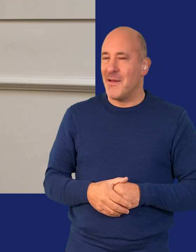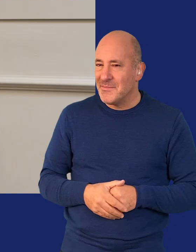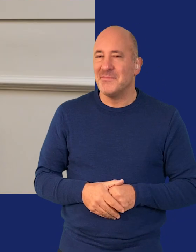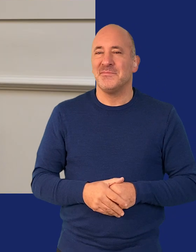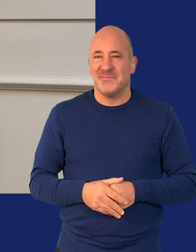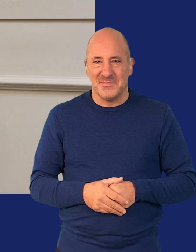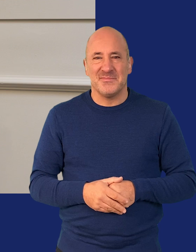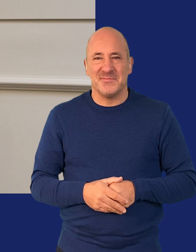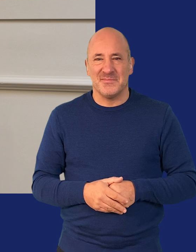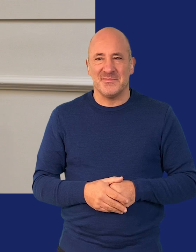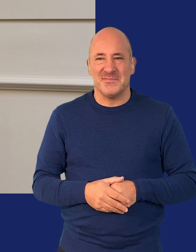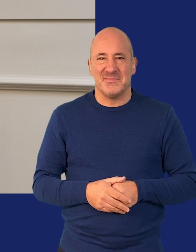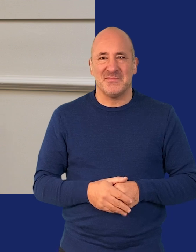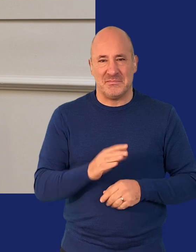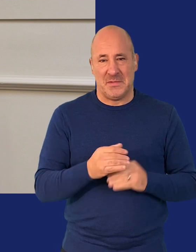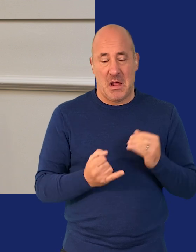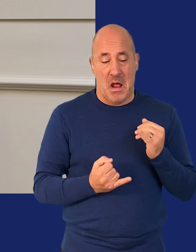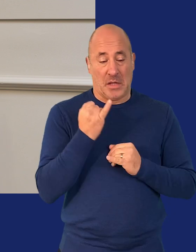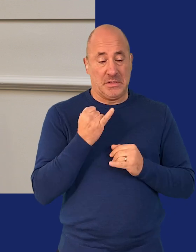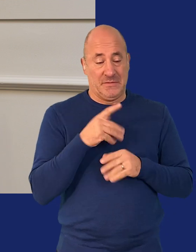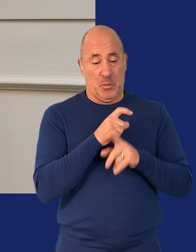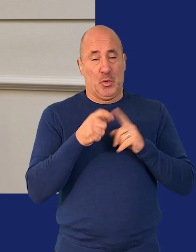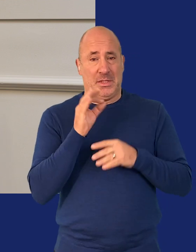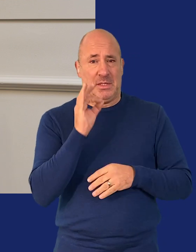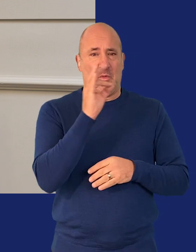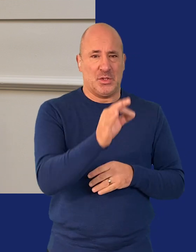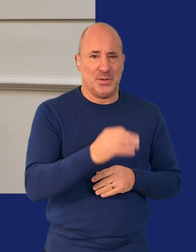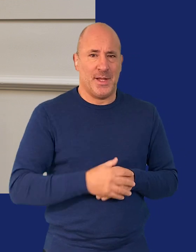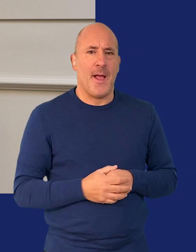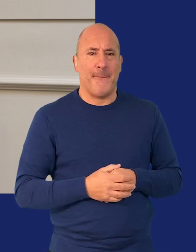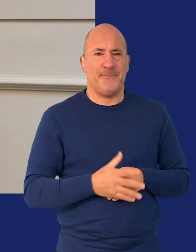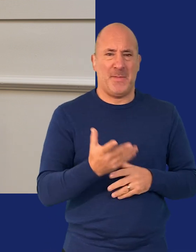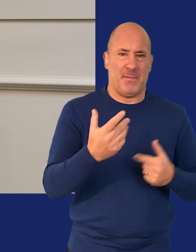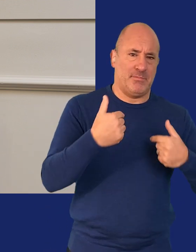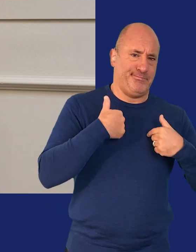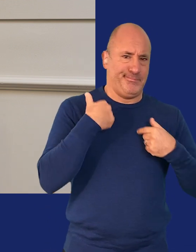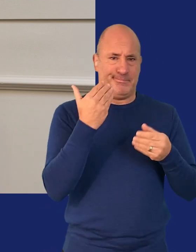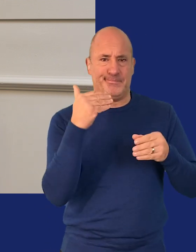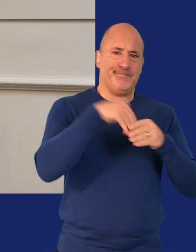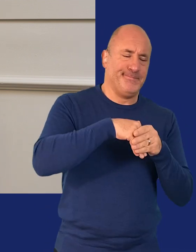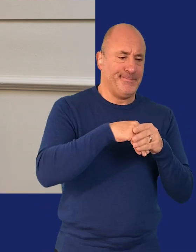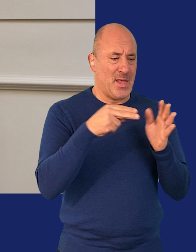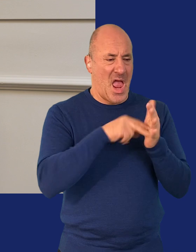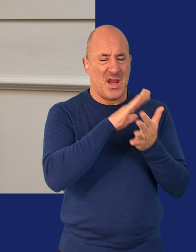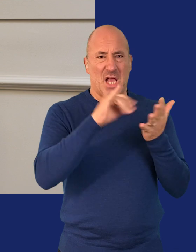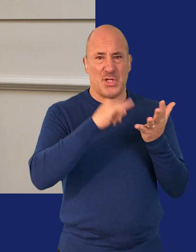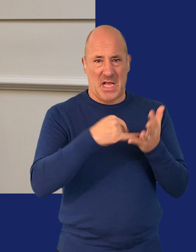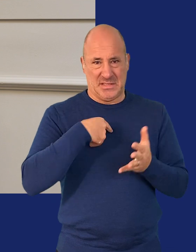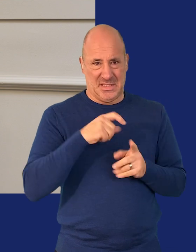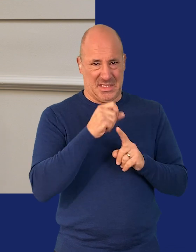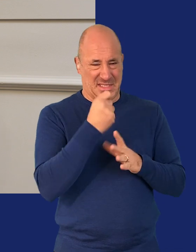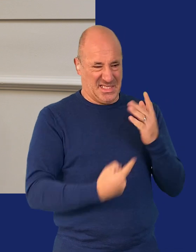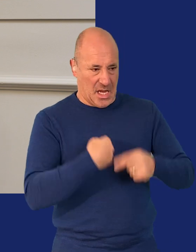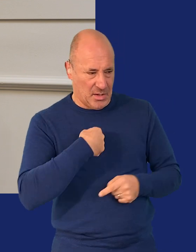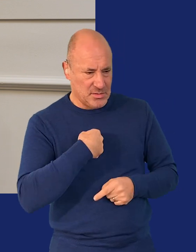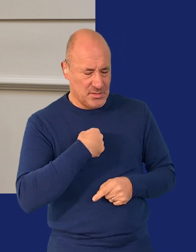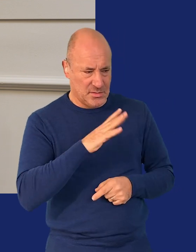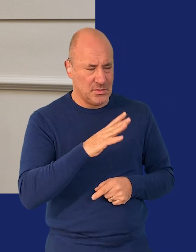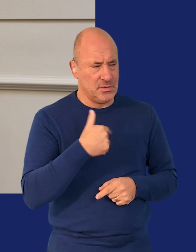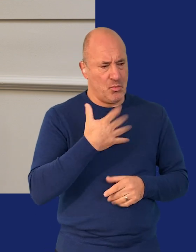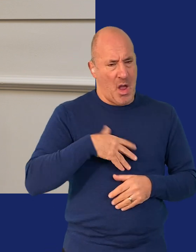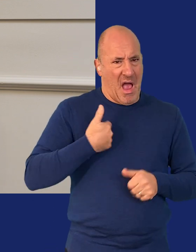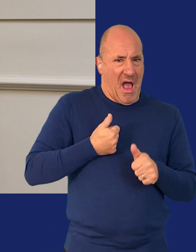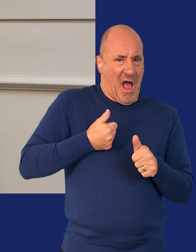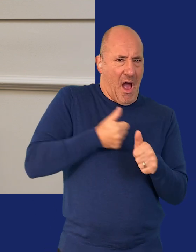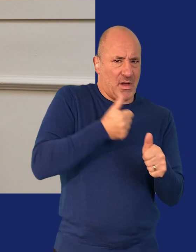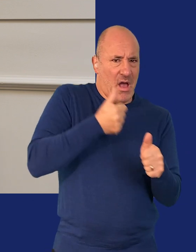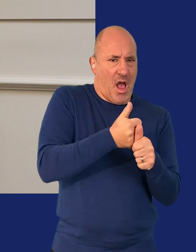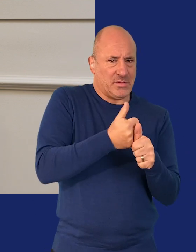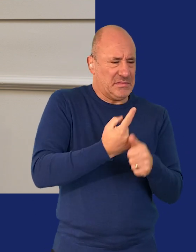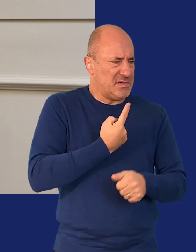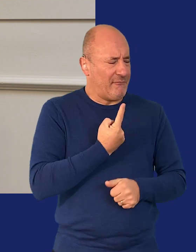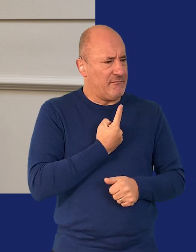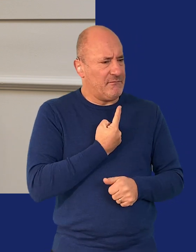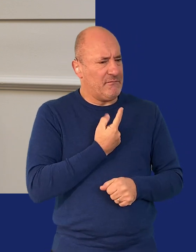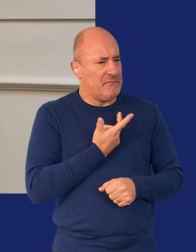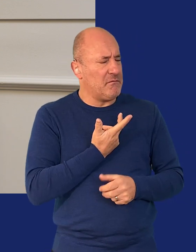Um, like and then the last one is how do I advocate for myself as a, uh,